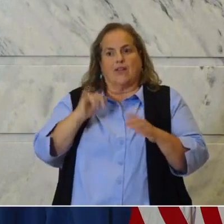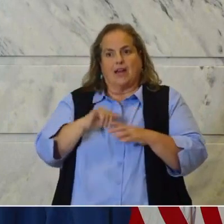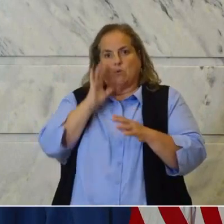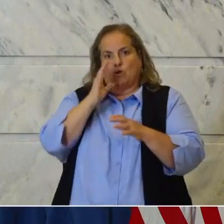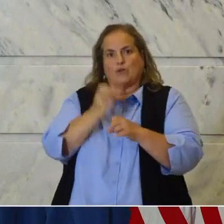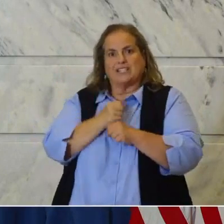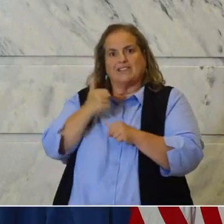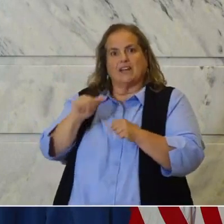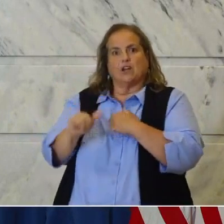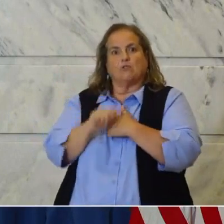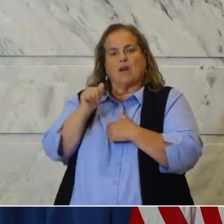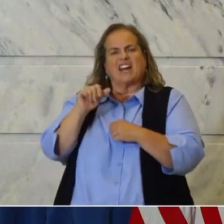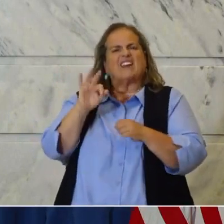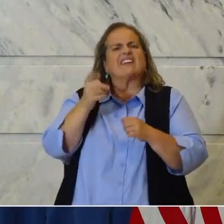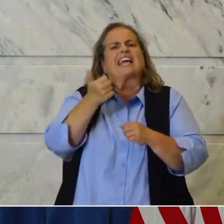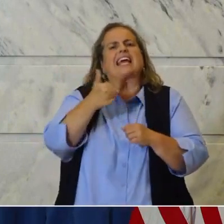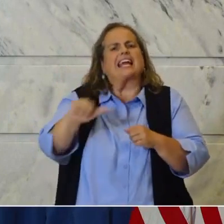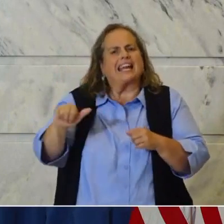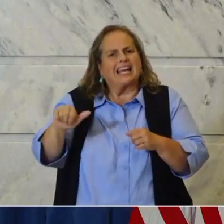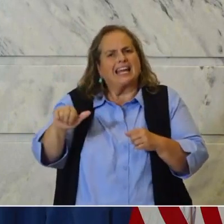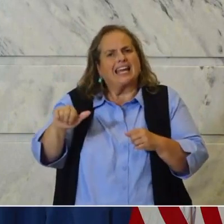freeing up Morrell MPD officers.